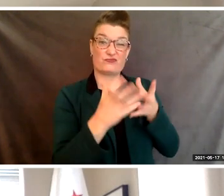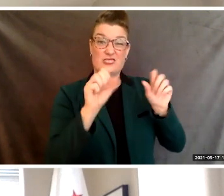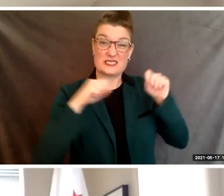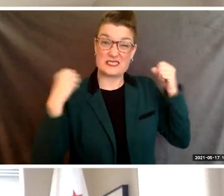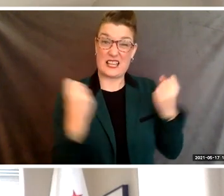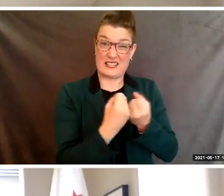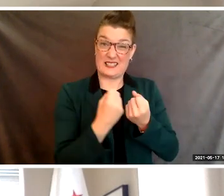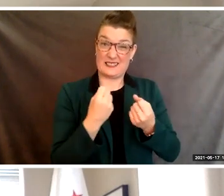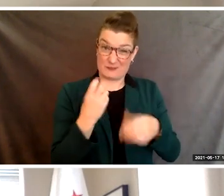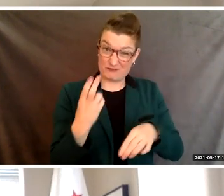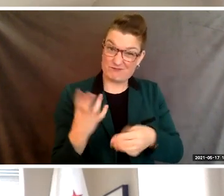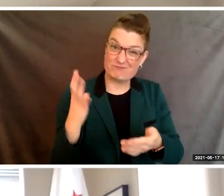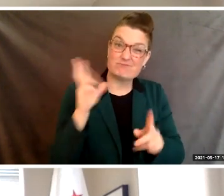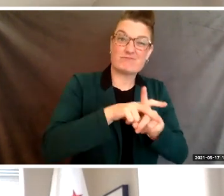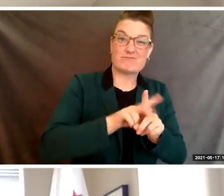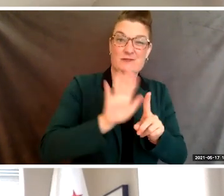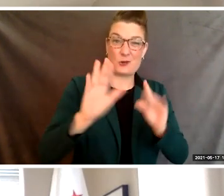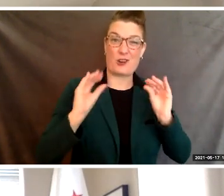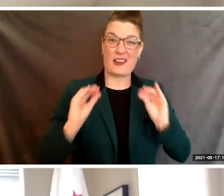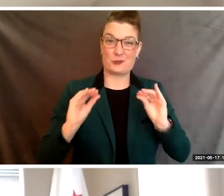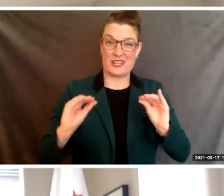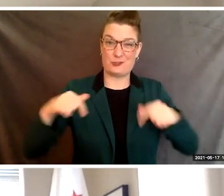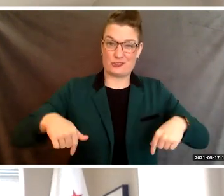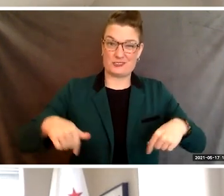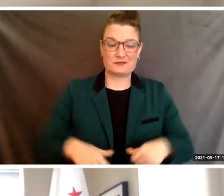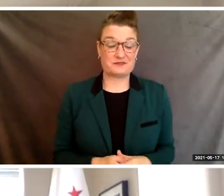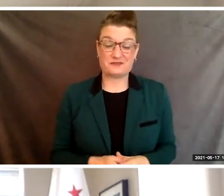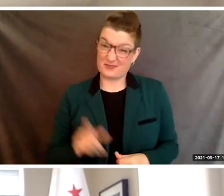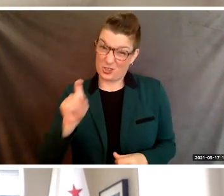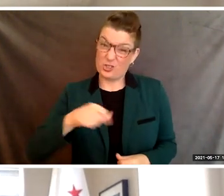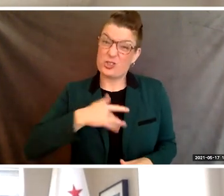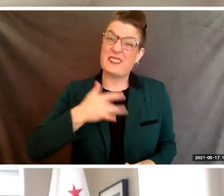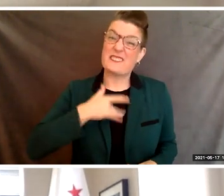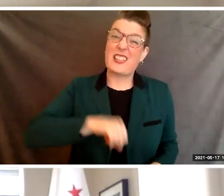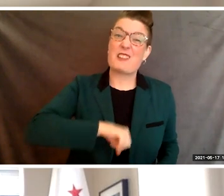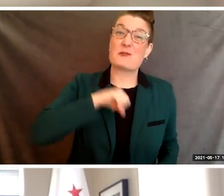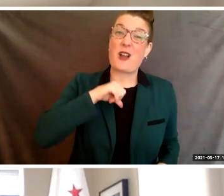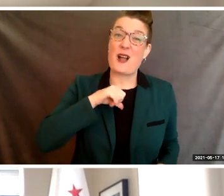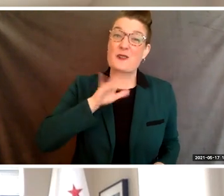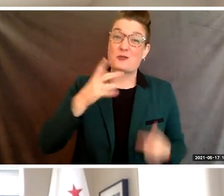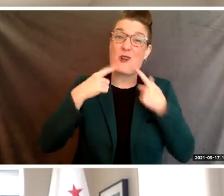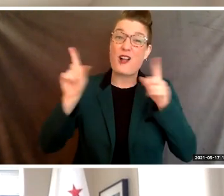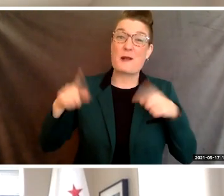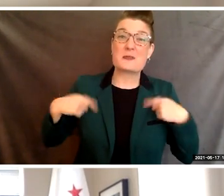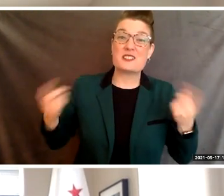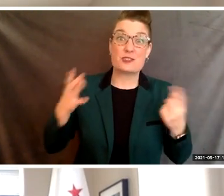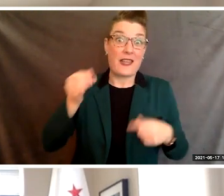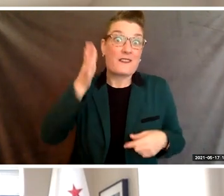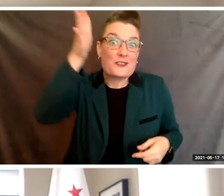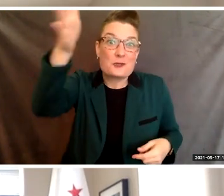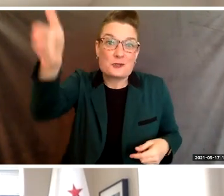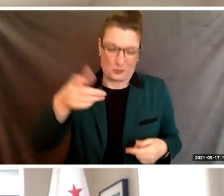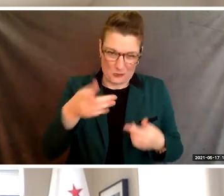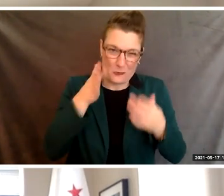You should be proud of what you've accomplished and what you will accomplish in your future. But we also know